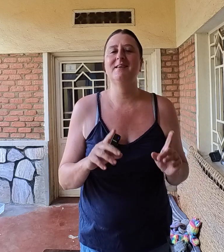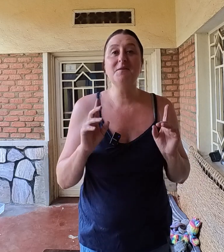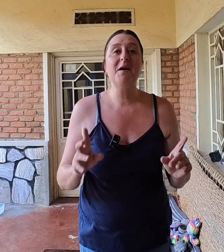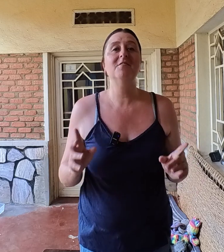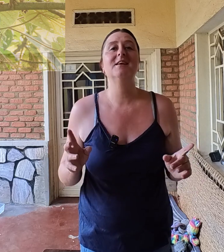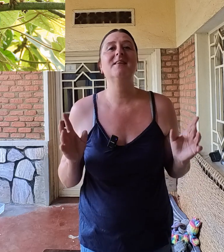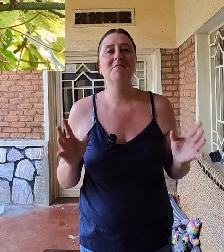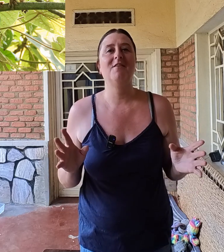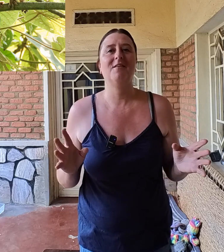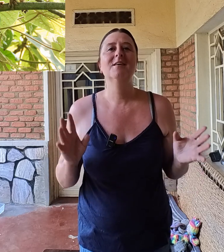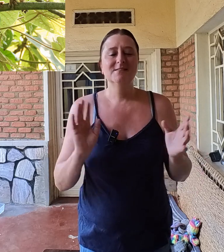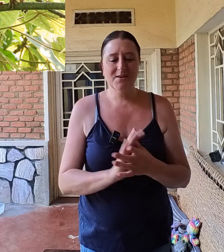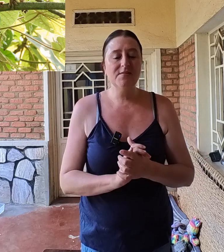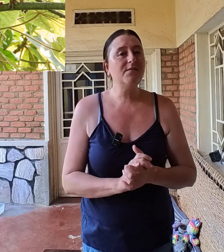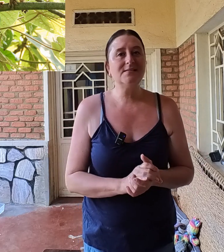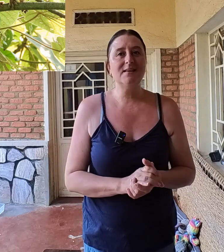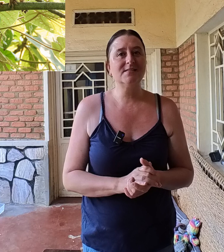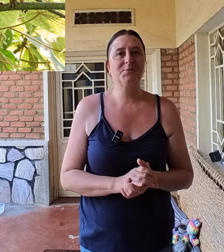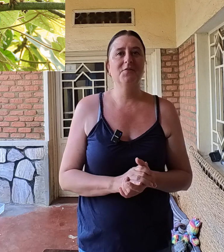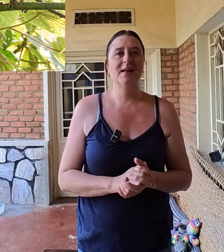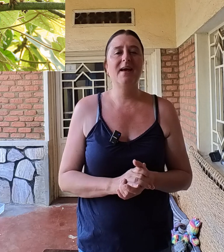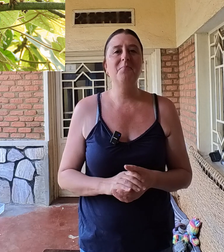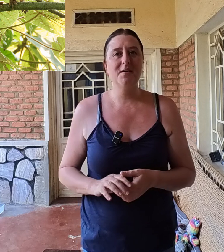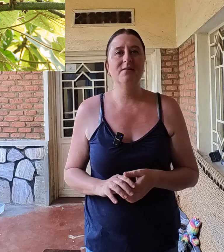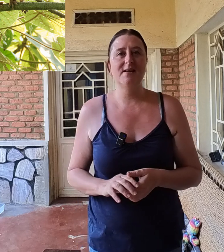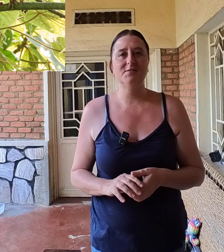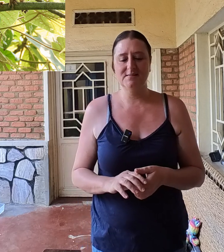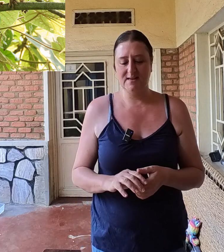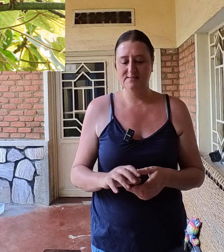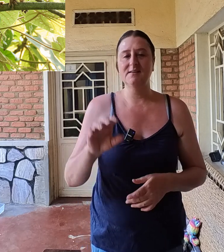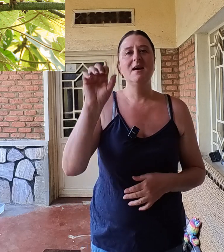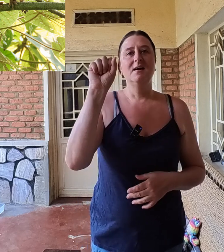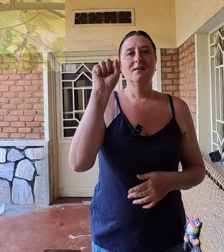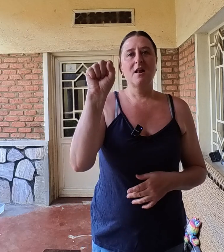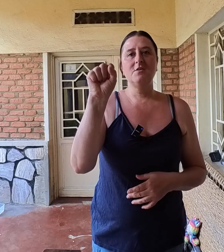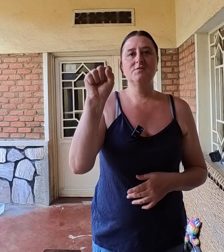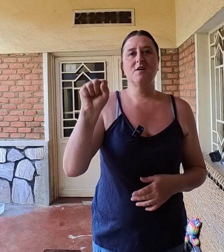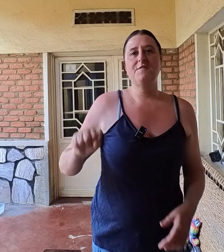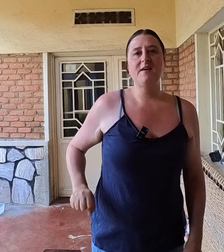it and apparently there are. So, I've never seen a squirrel here but they do exist. Closed right